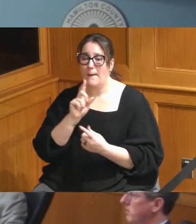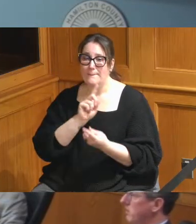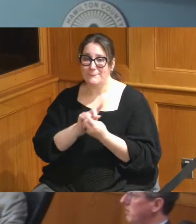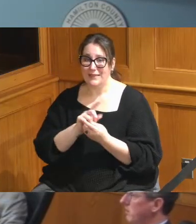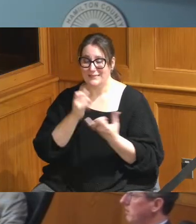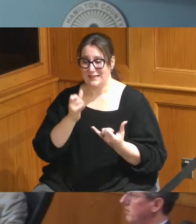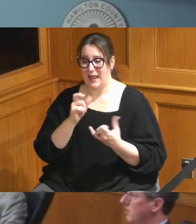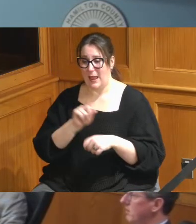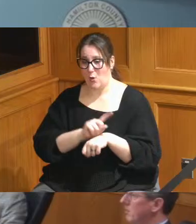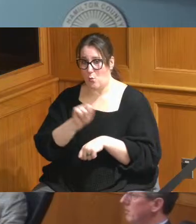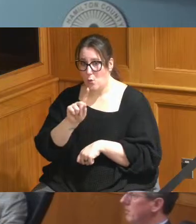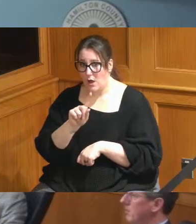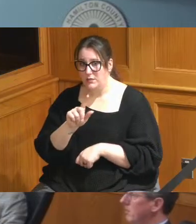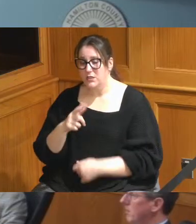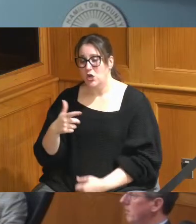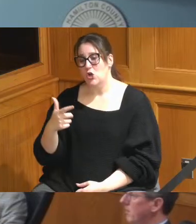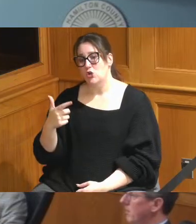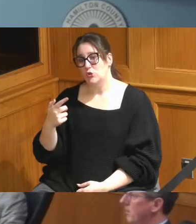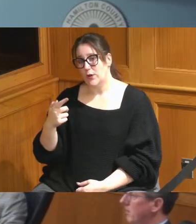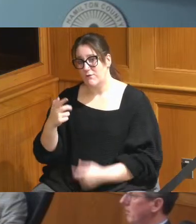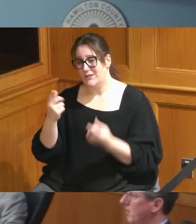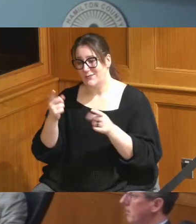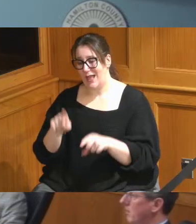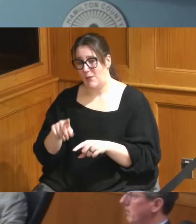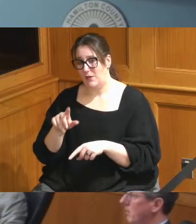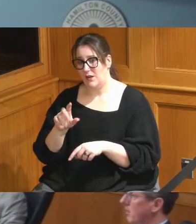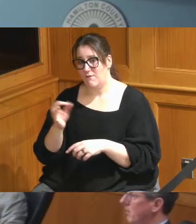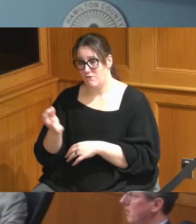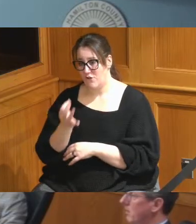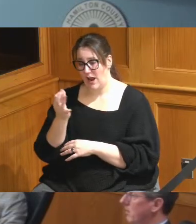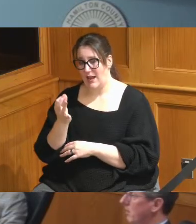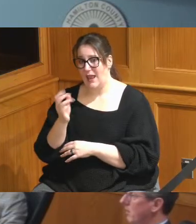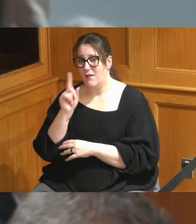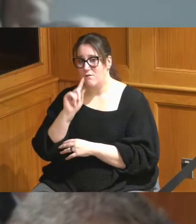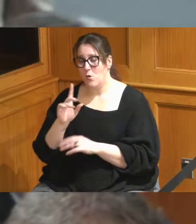the 21st this coming Friday. we'll have a district advisory group session where we'll be sharing the